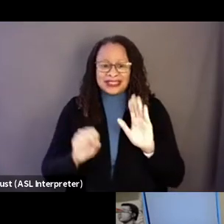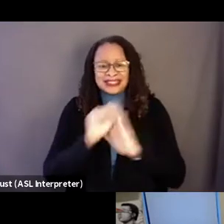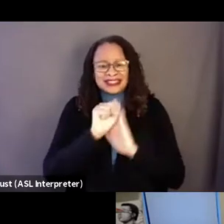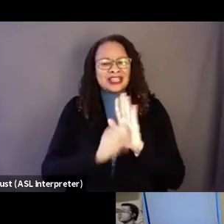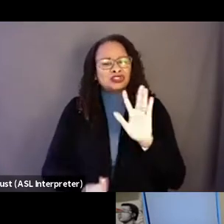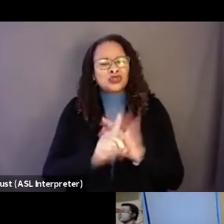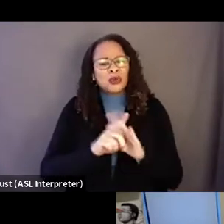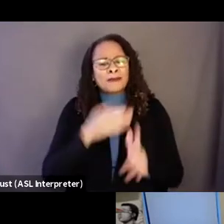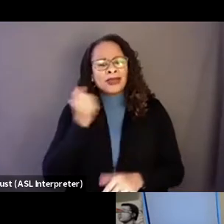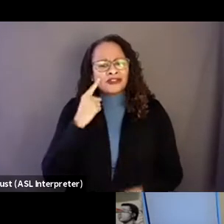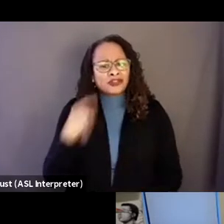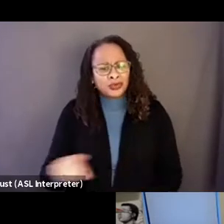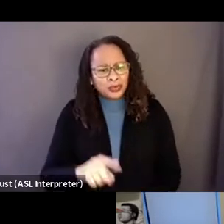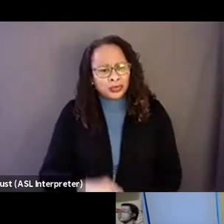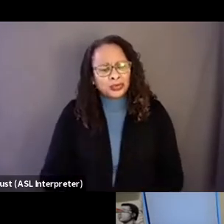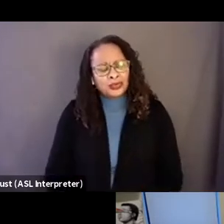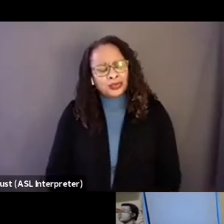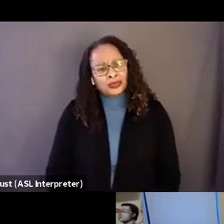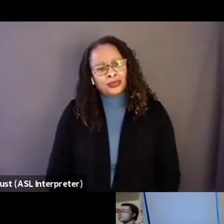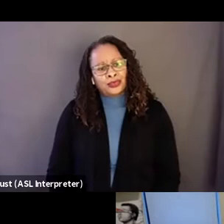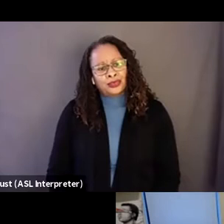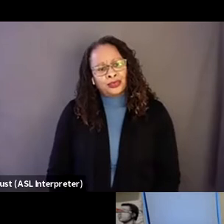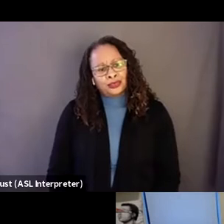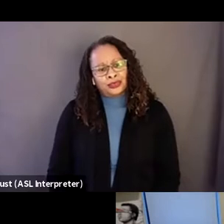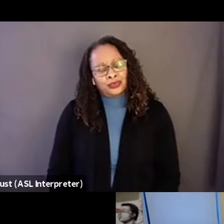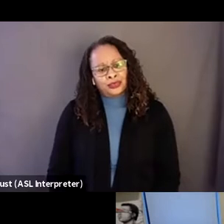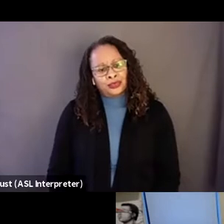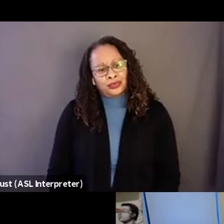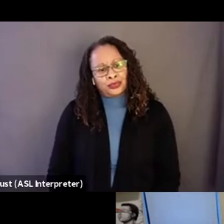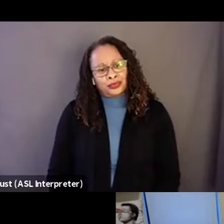But, just if you're comfortable answering it,